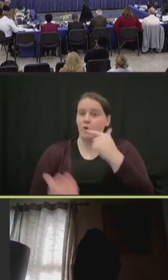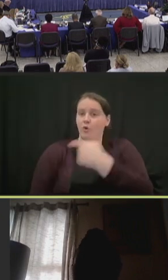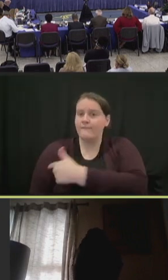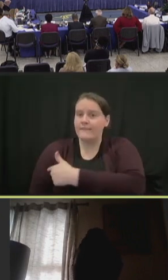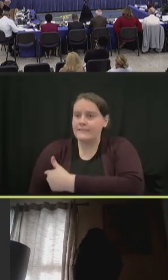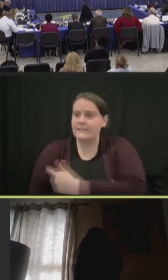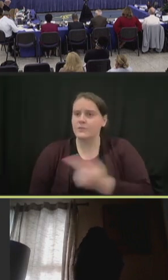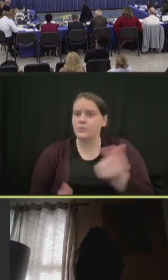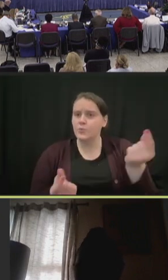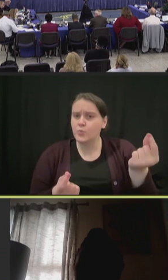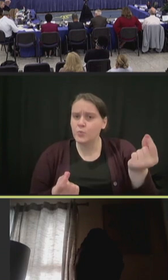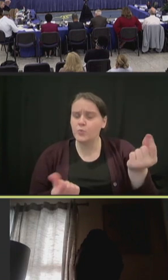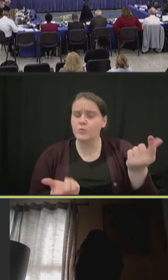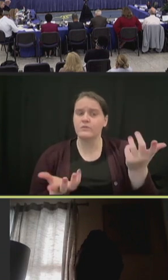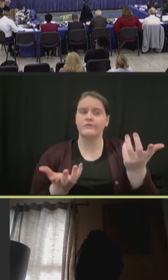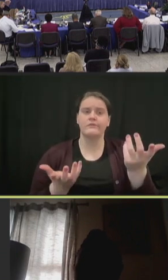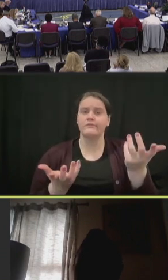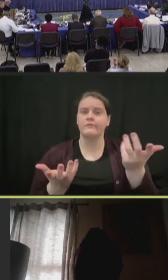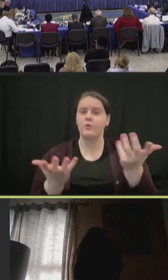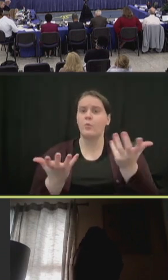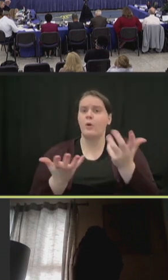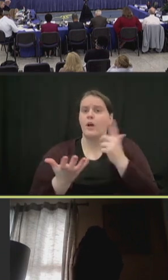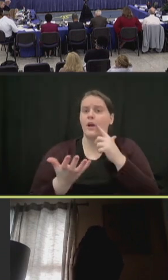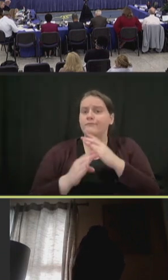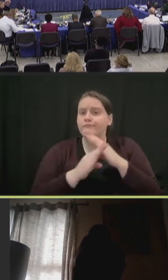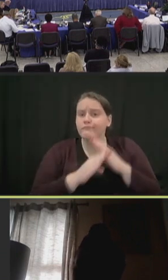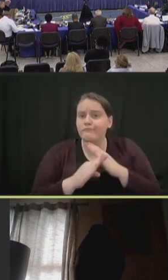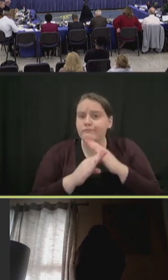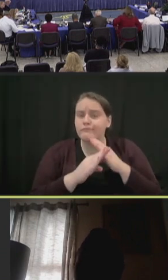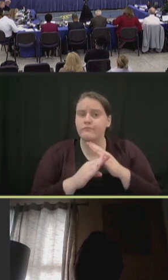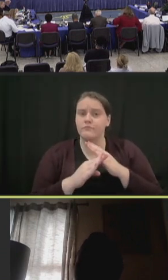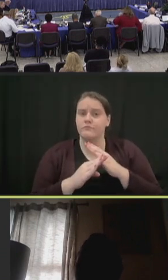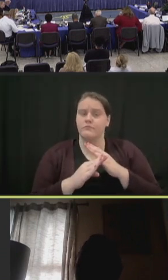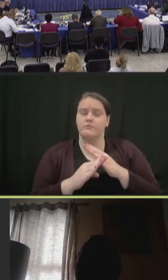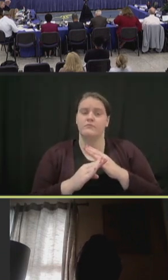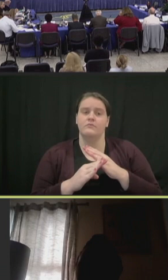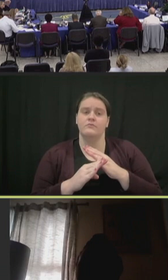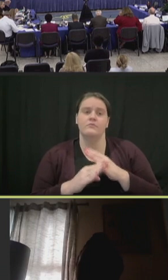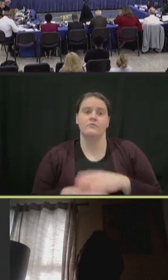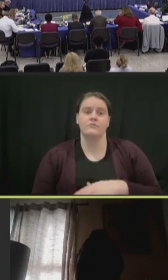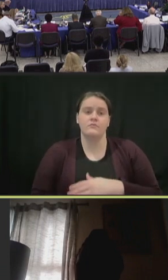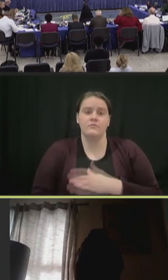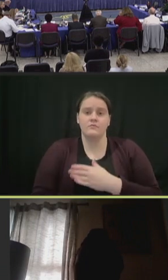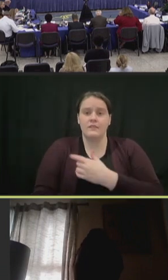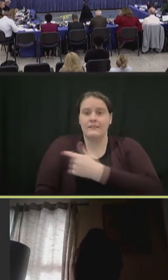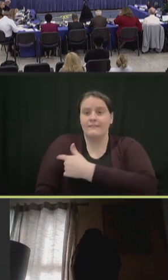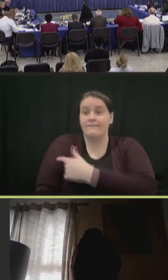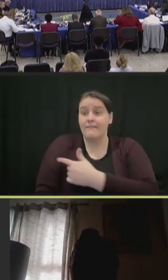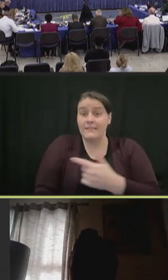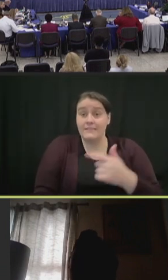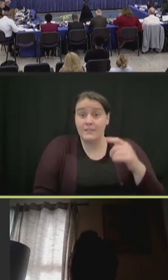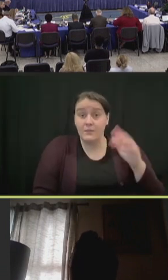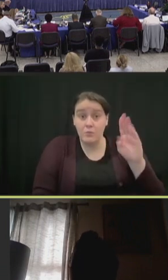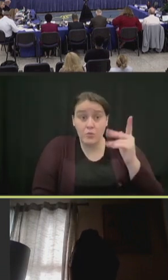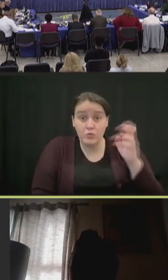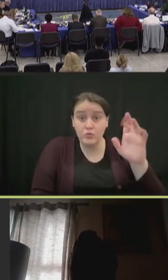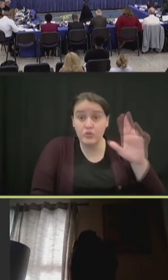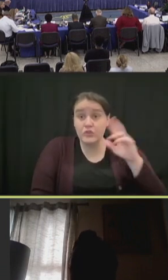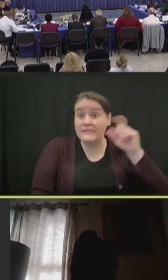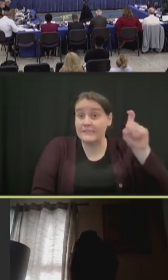can be done to prevent the vaccination boosters needed. Because we see migrants come and say,